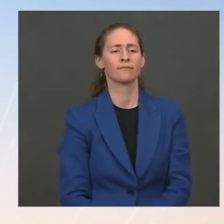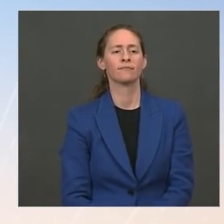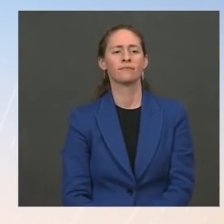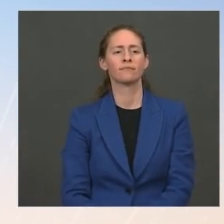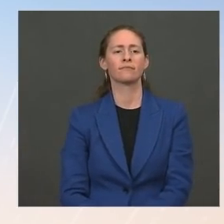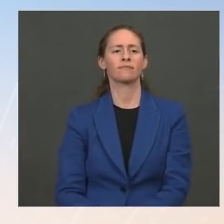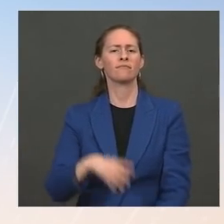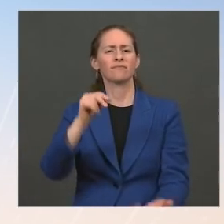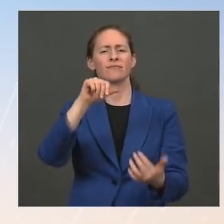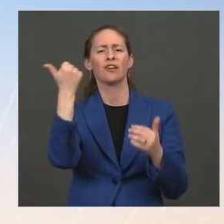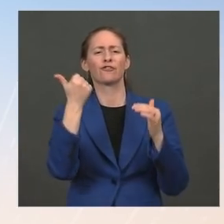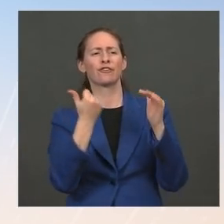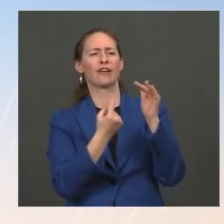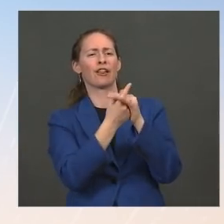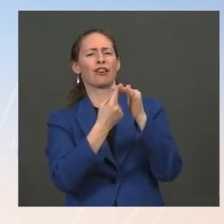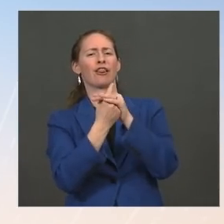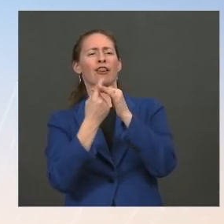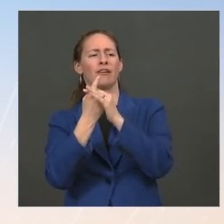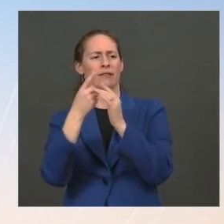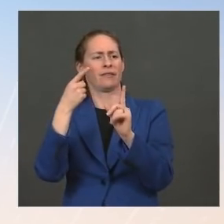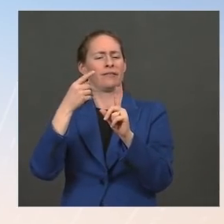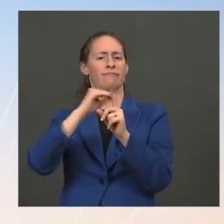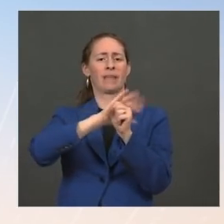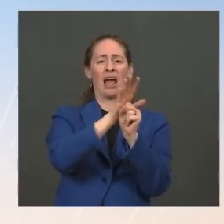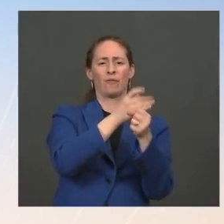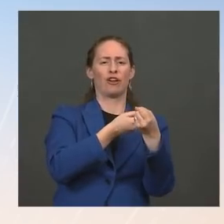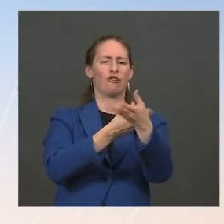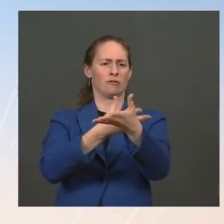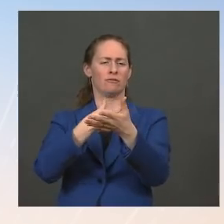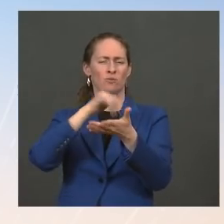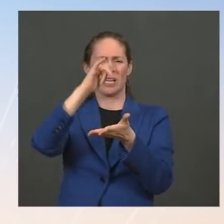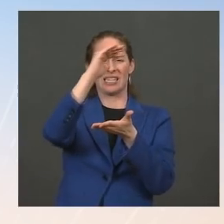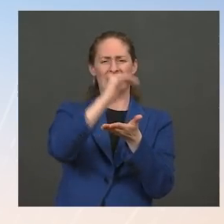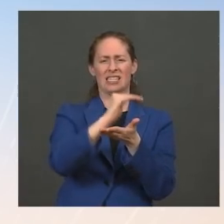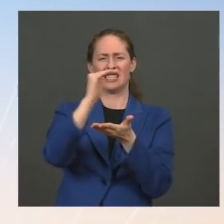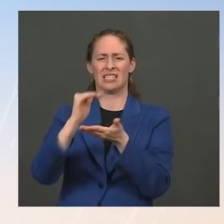not just now, we've long known that there are challenges beyond having vaccine doses